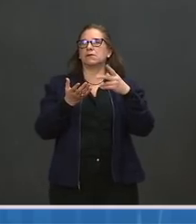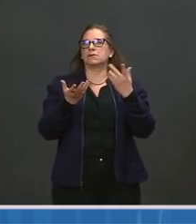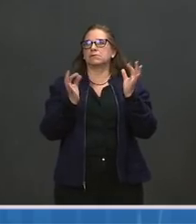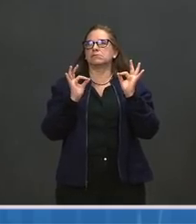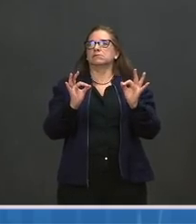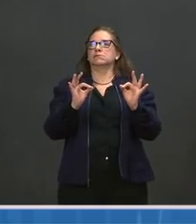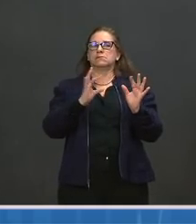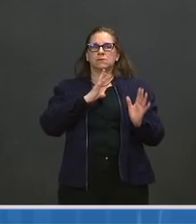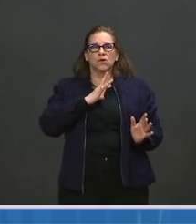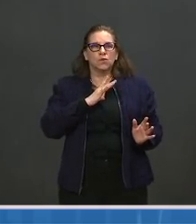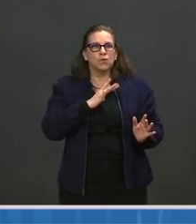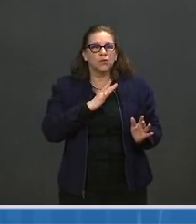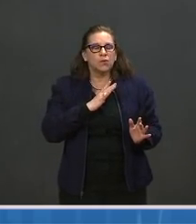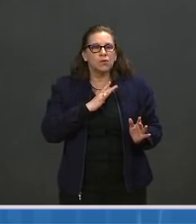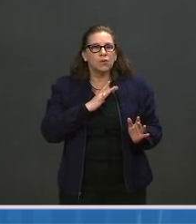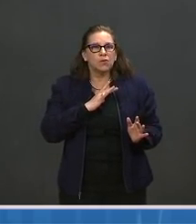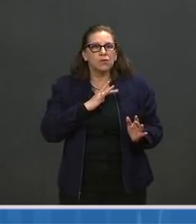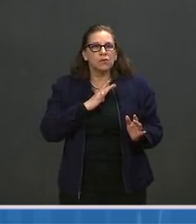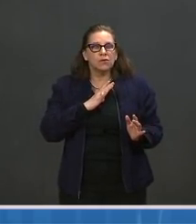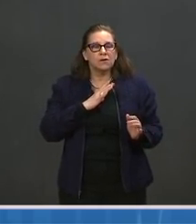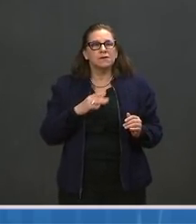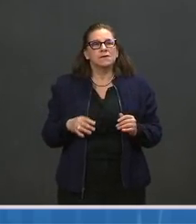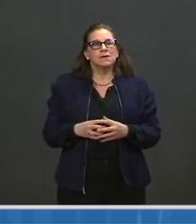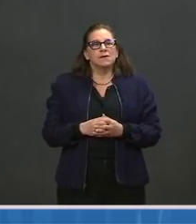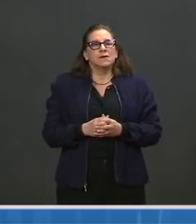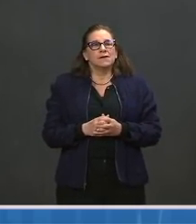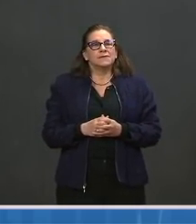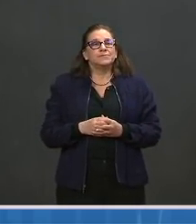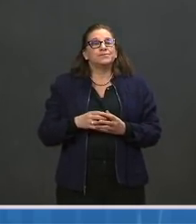in the conduct of this trial. It was funded by BARDA